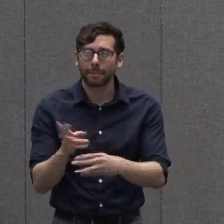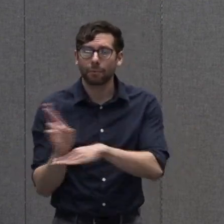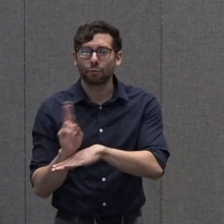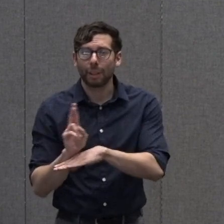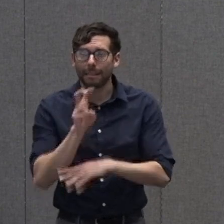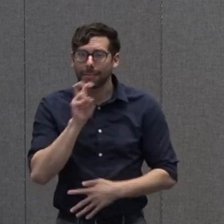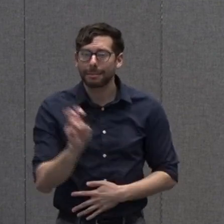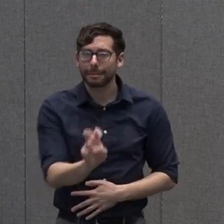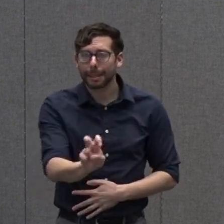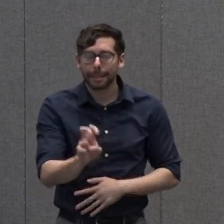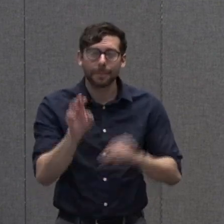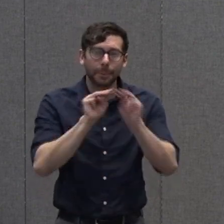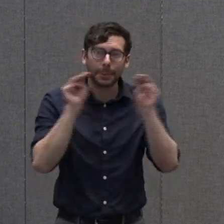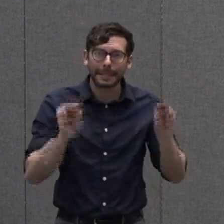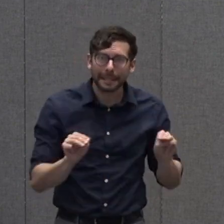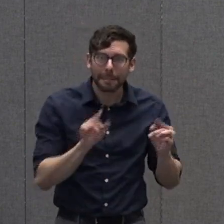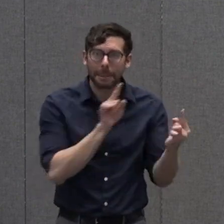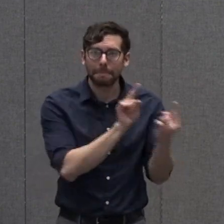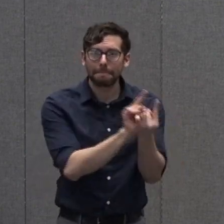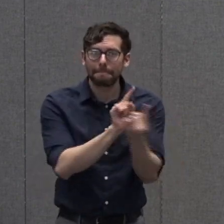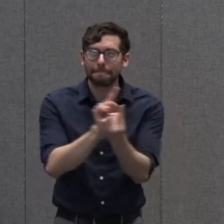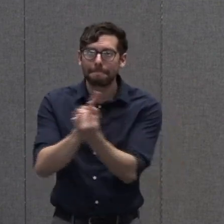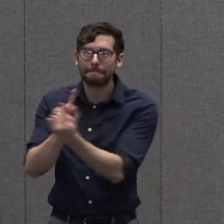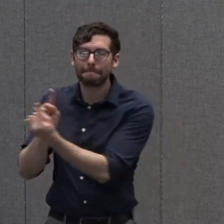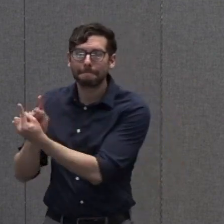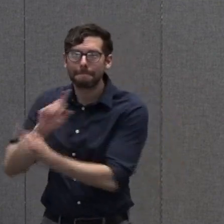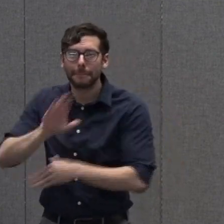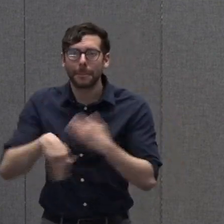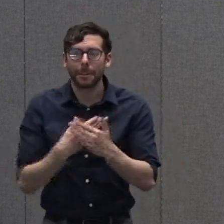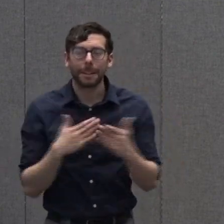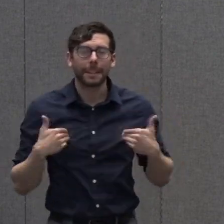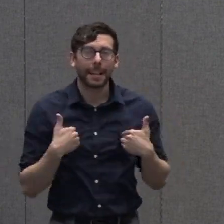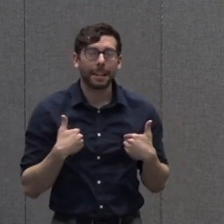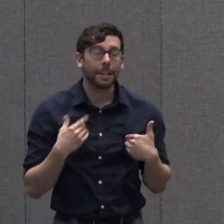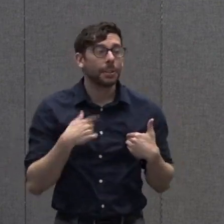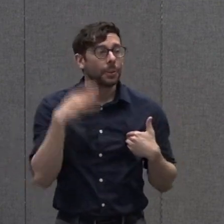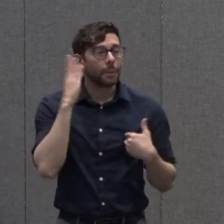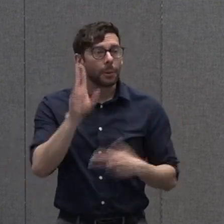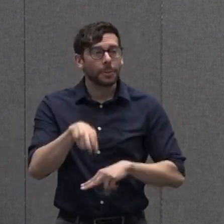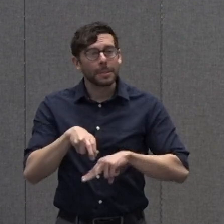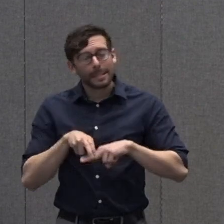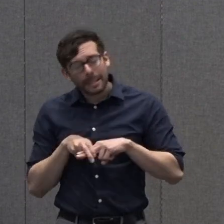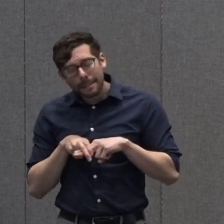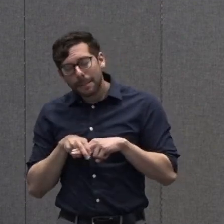And I'm just gonna kind of sit here, and sit here with my friend. Does this one have a name, actually?